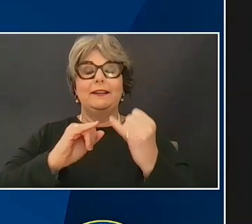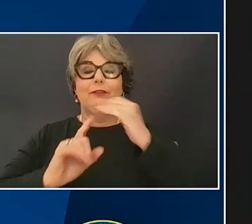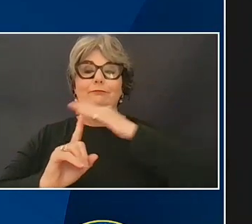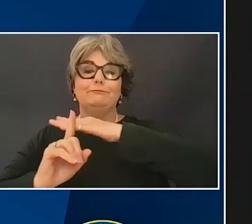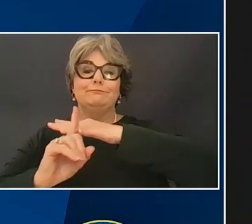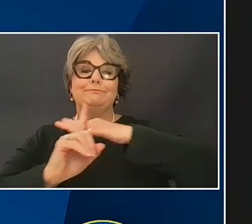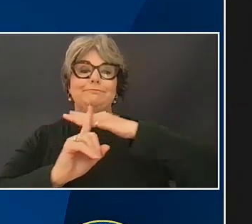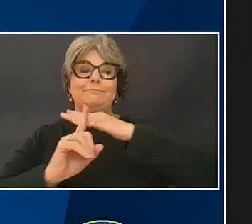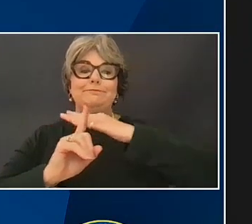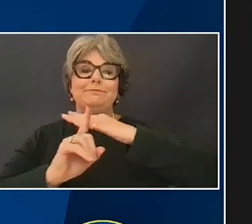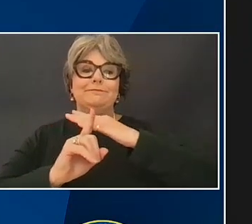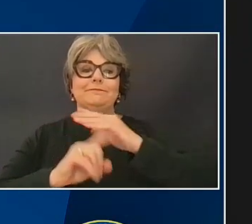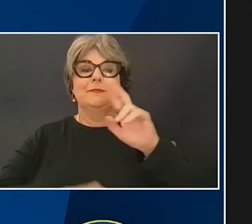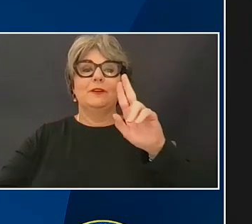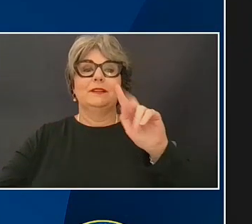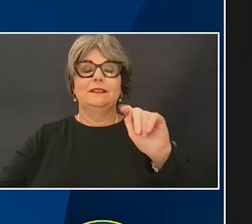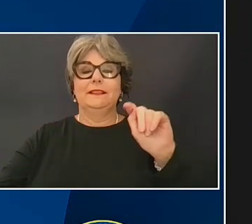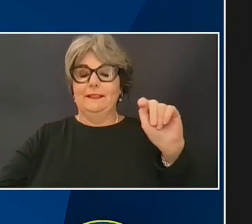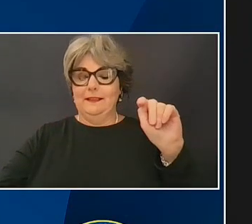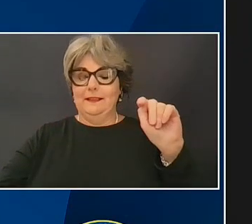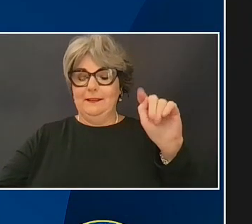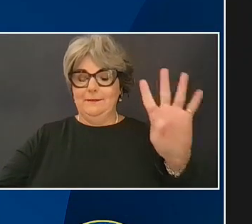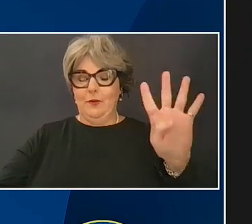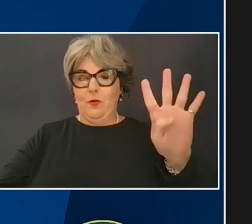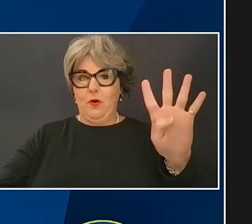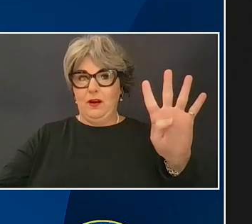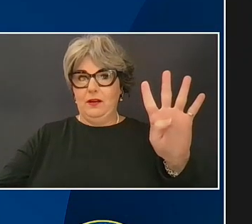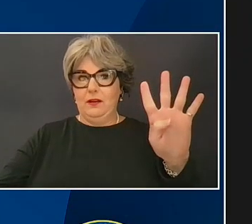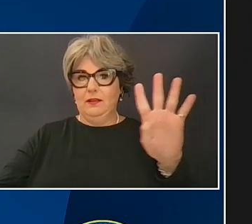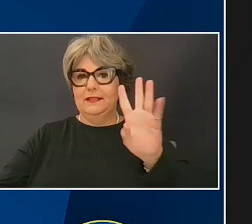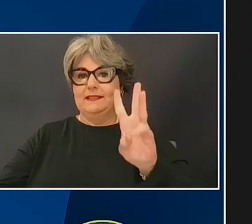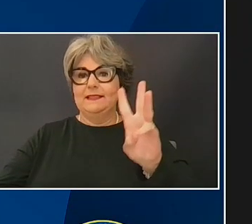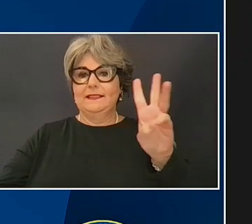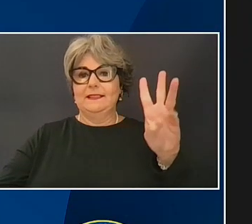R2T4. That's 668.22 (i)(9)